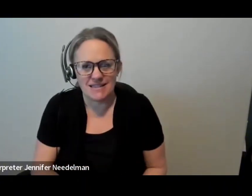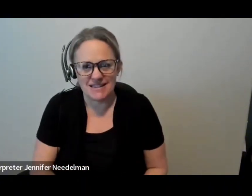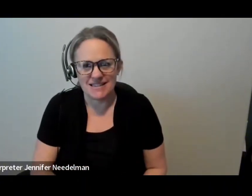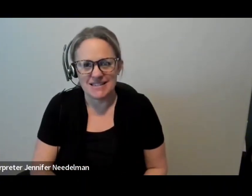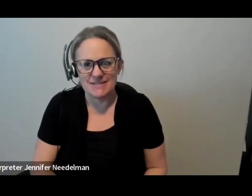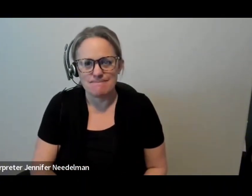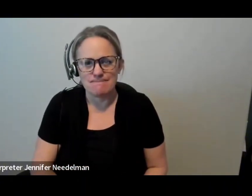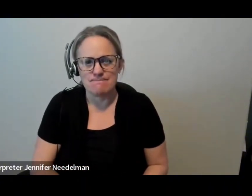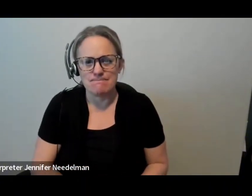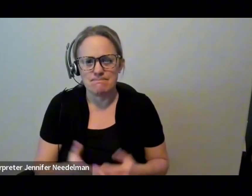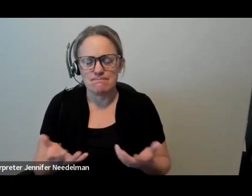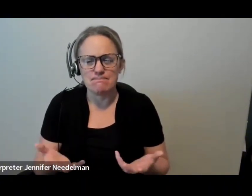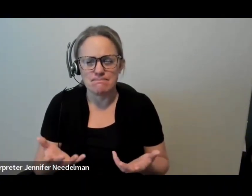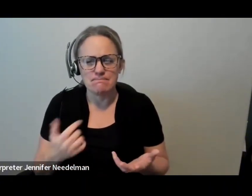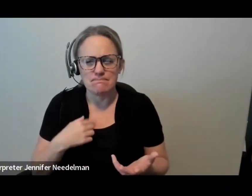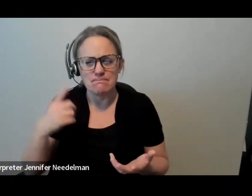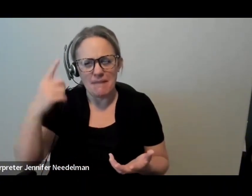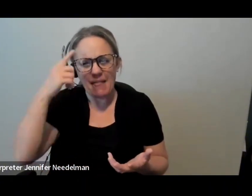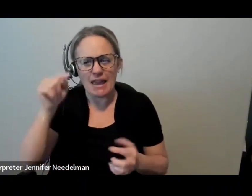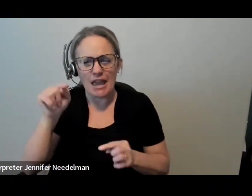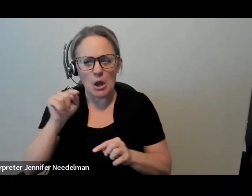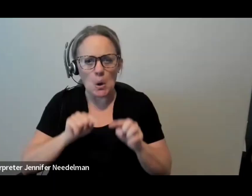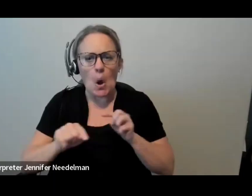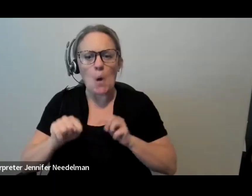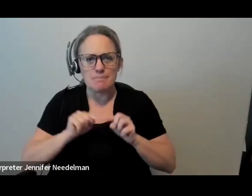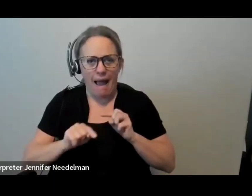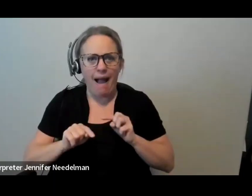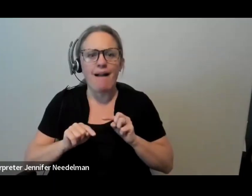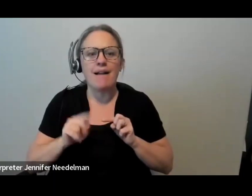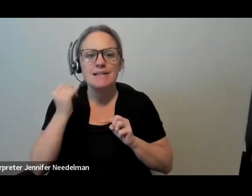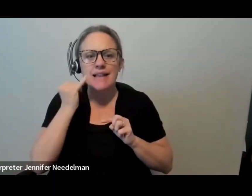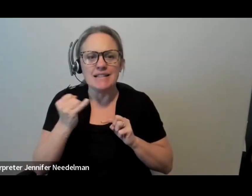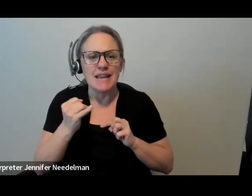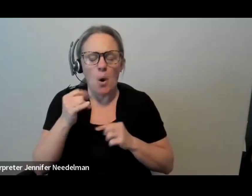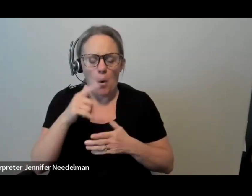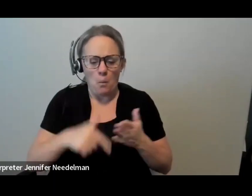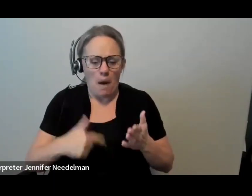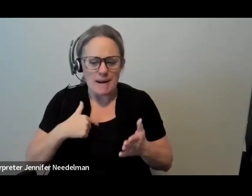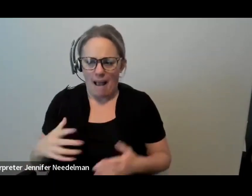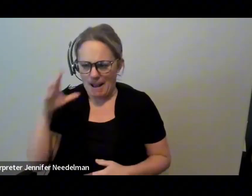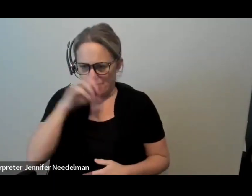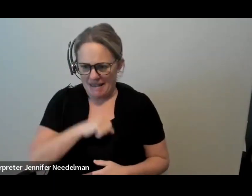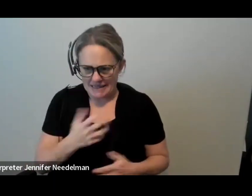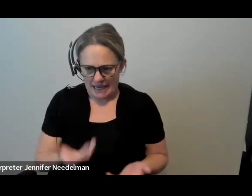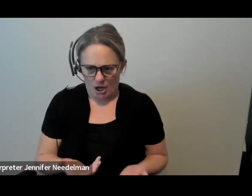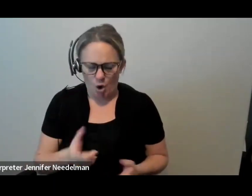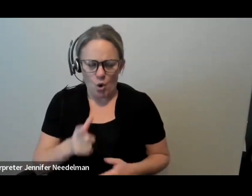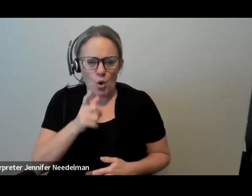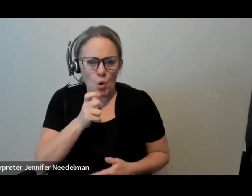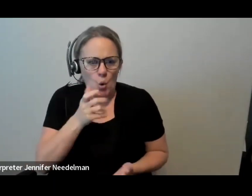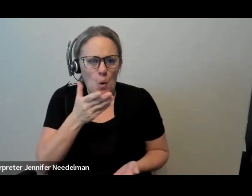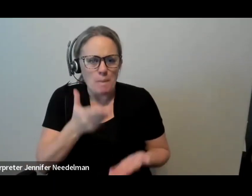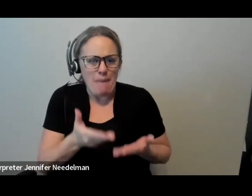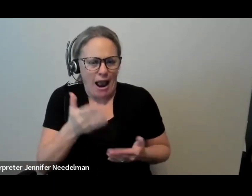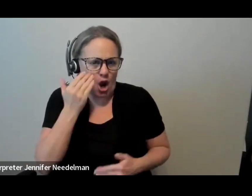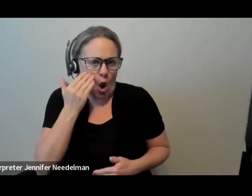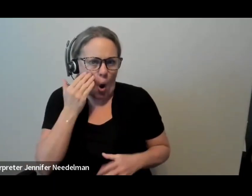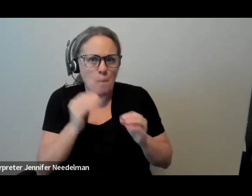It's like how, and I think it gets back to that idea of you have to ask the question, what am I missing? And who might know more than me